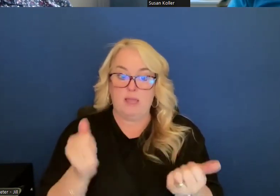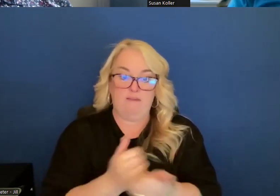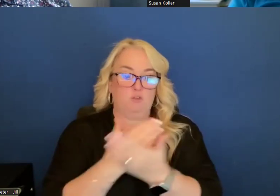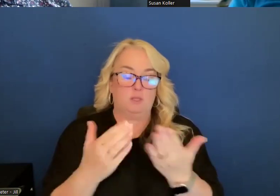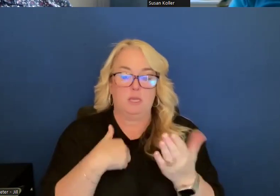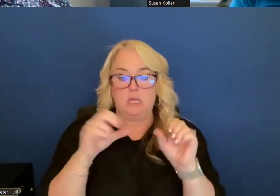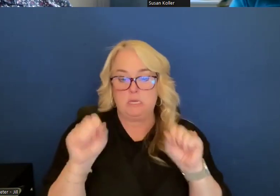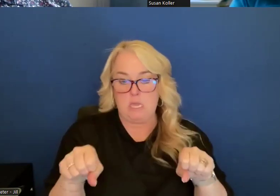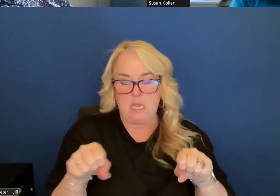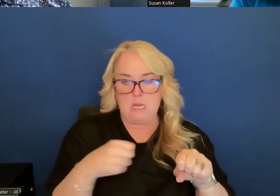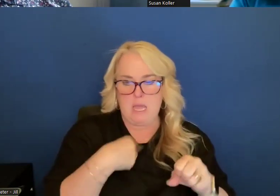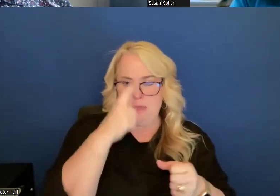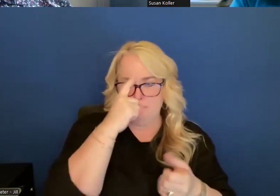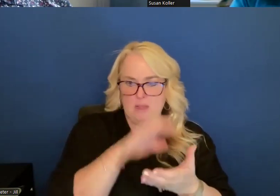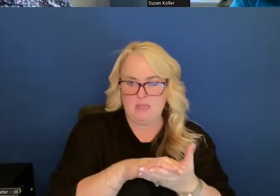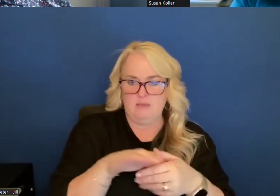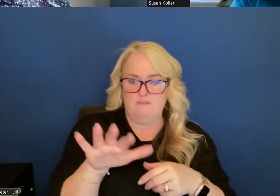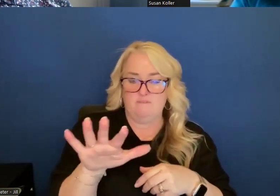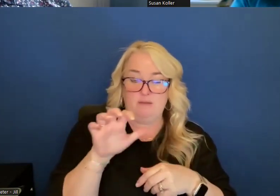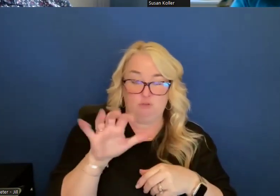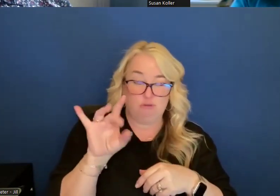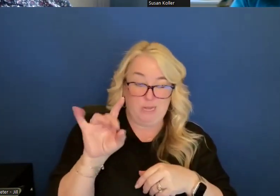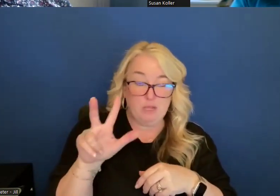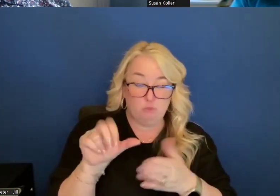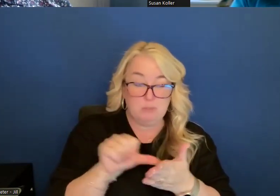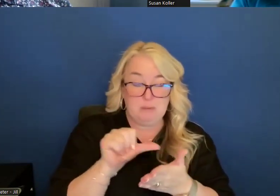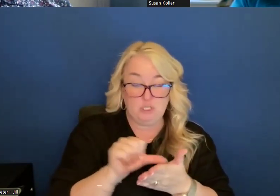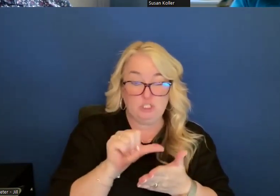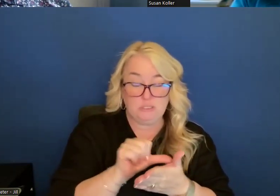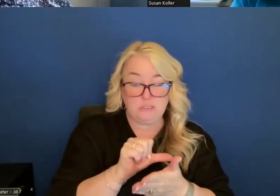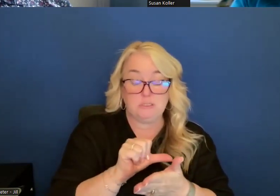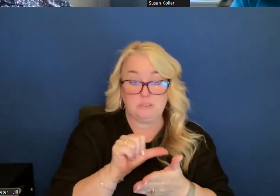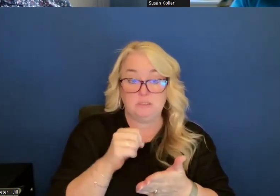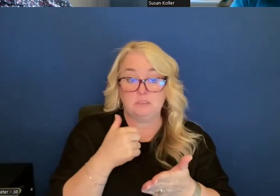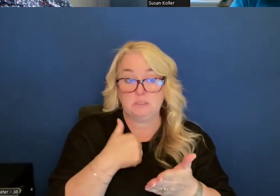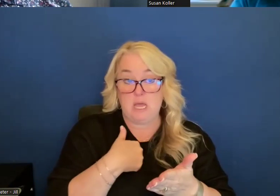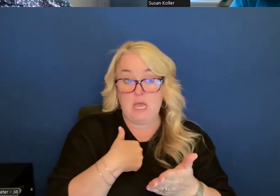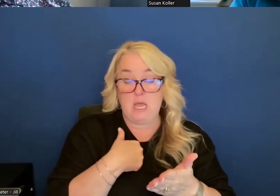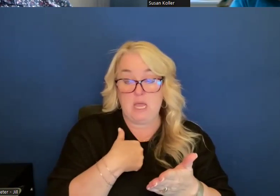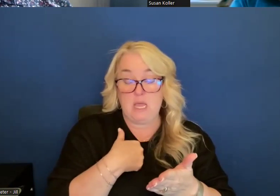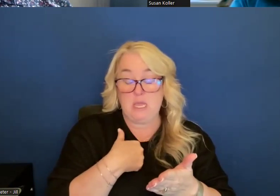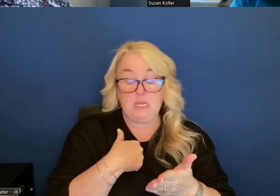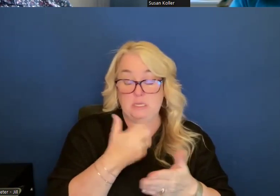I believe it was 583 pages. So I was like, oh, my goodness! I